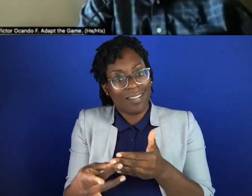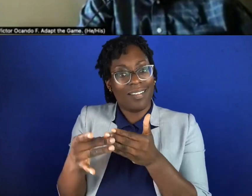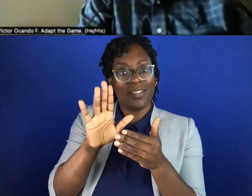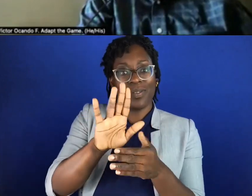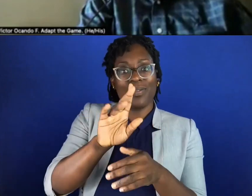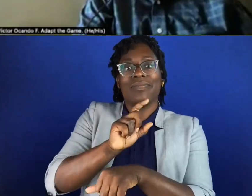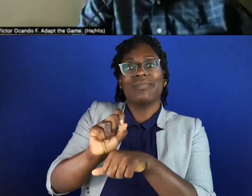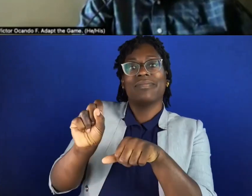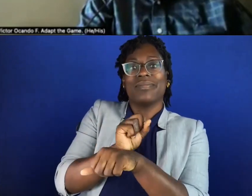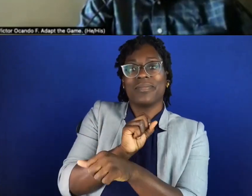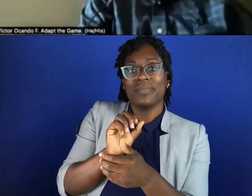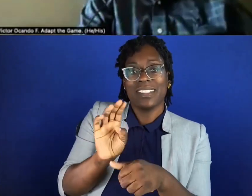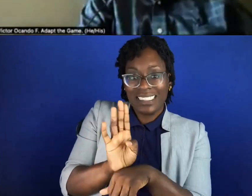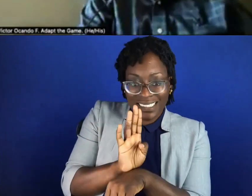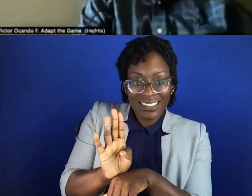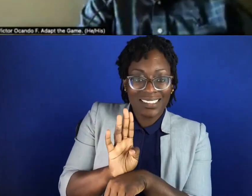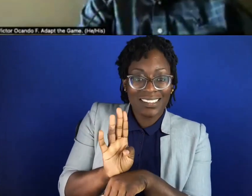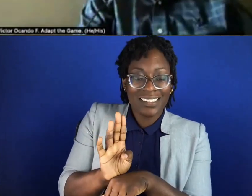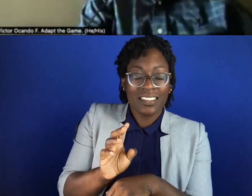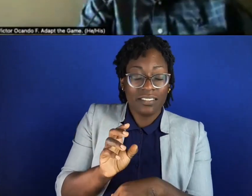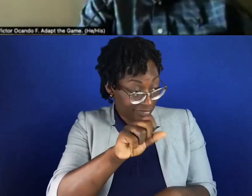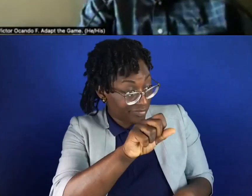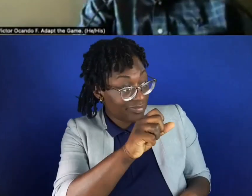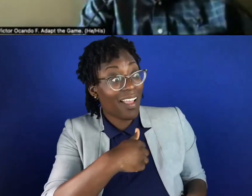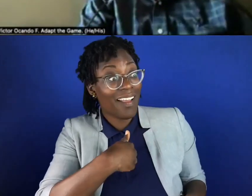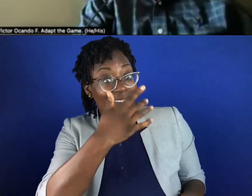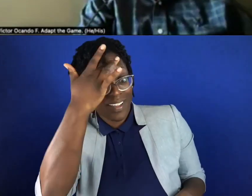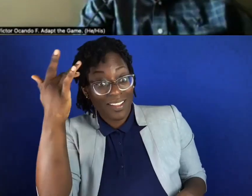Oh, I forgot to say that we won the challenge